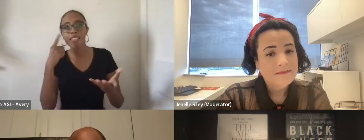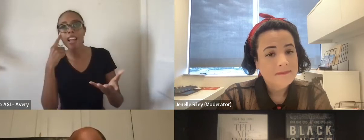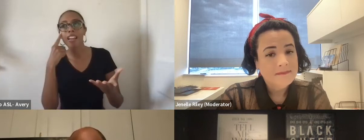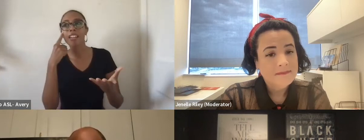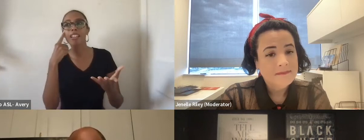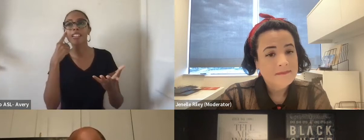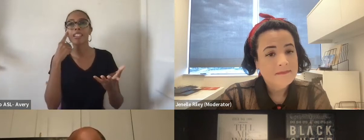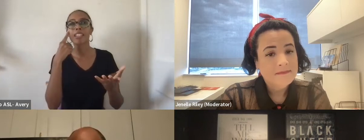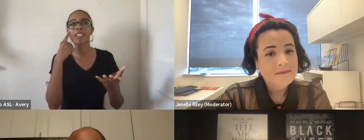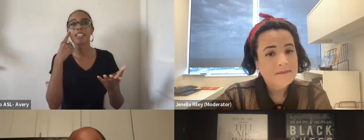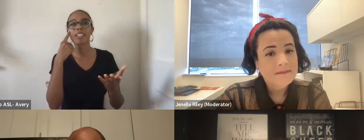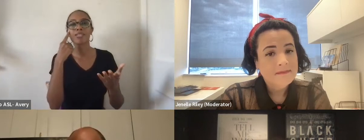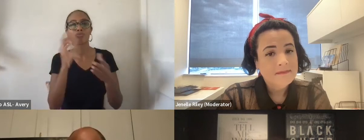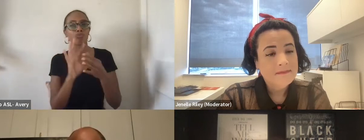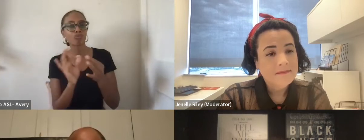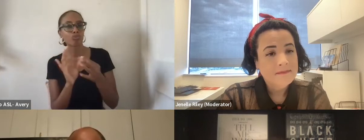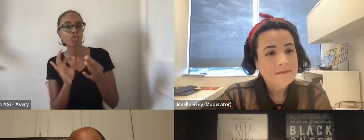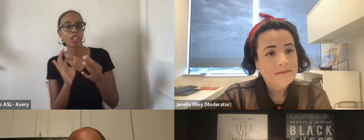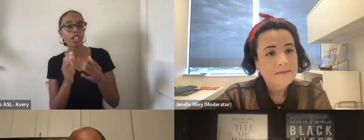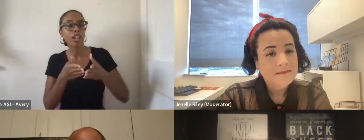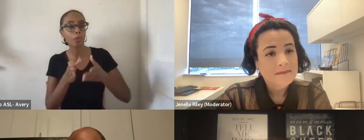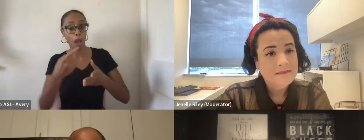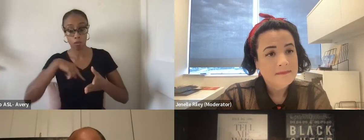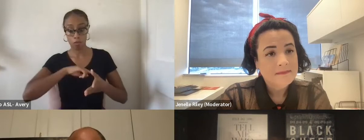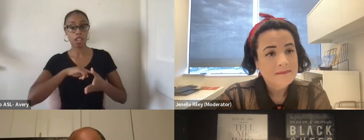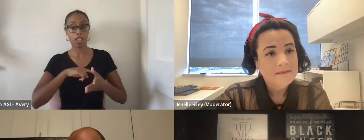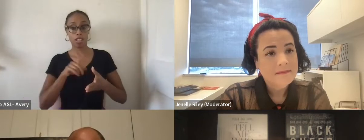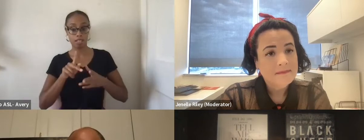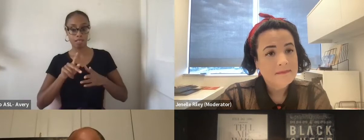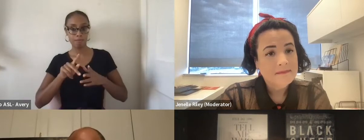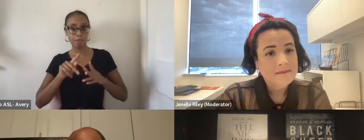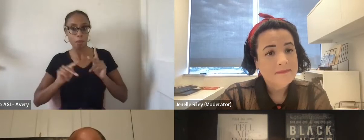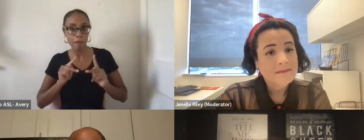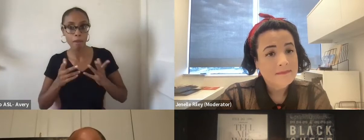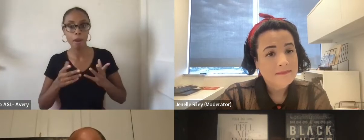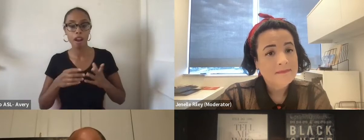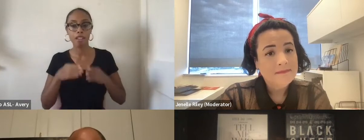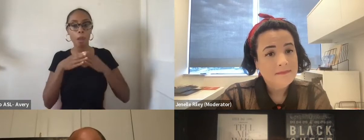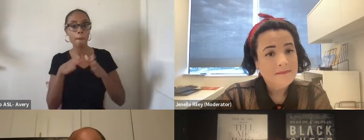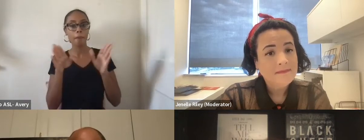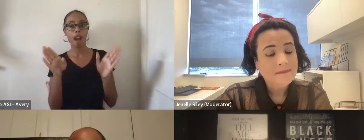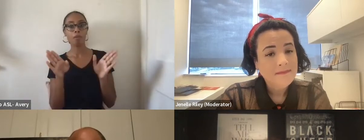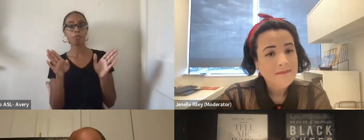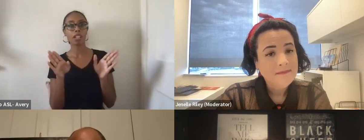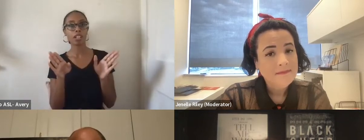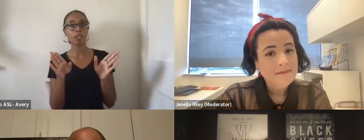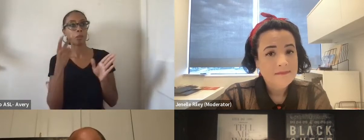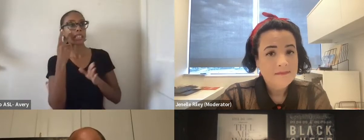of people in public life generally, but in this case specifically the Royal Family come into a form